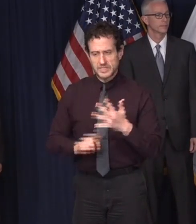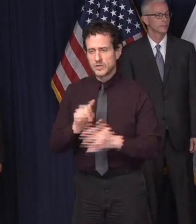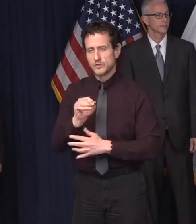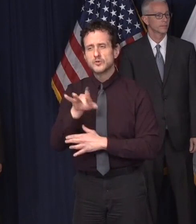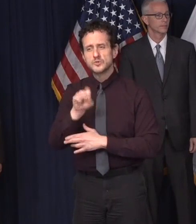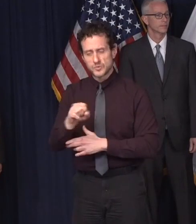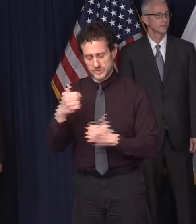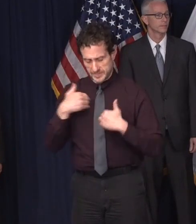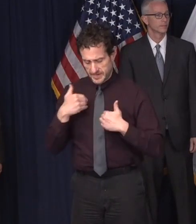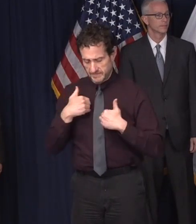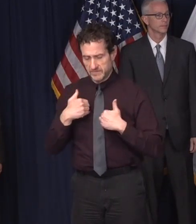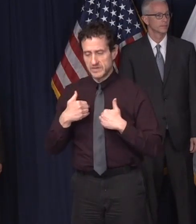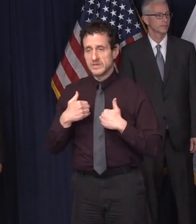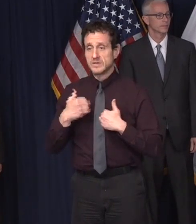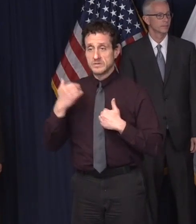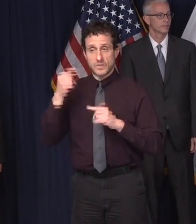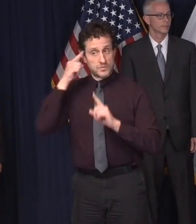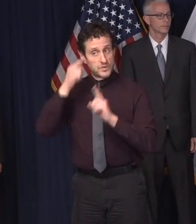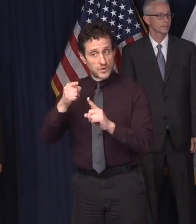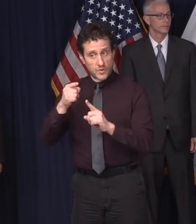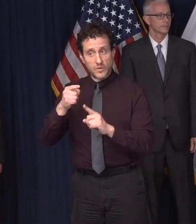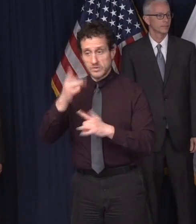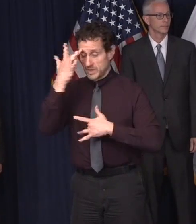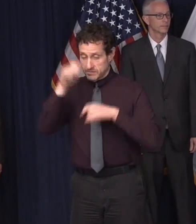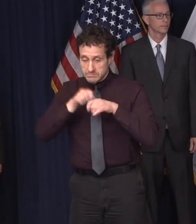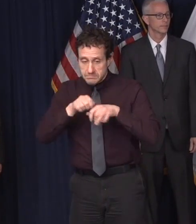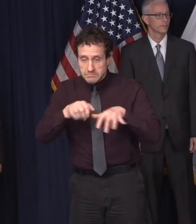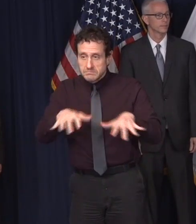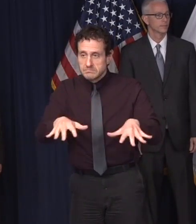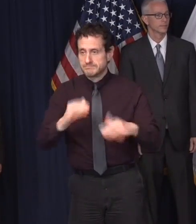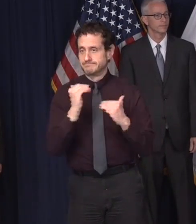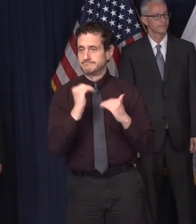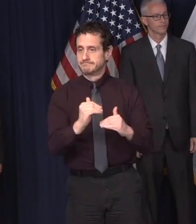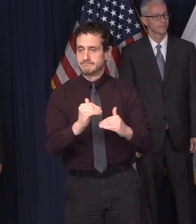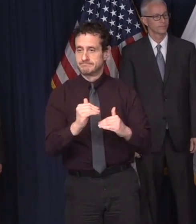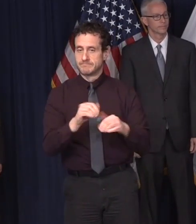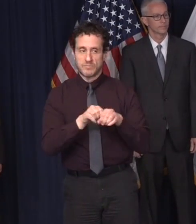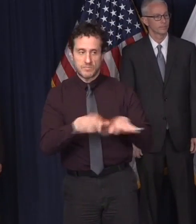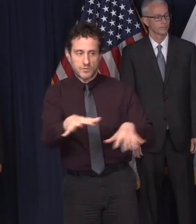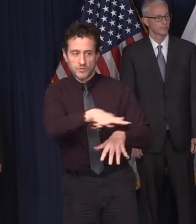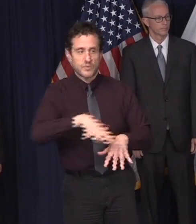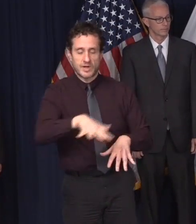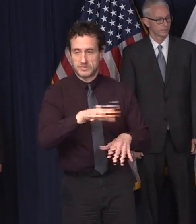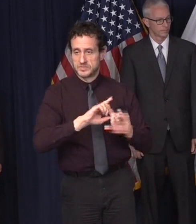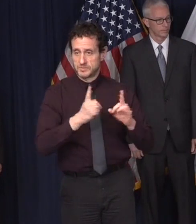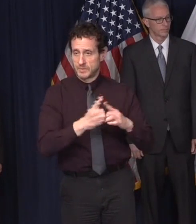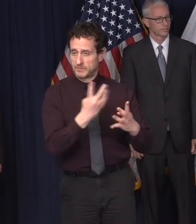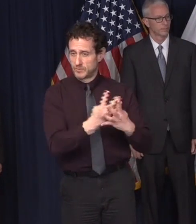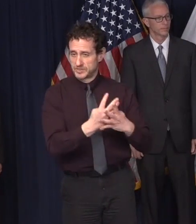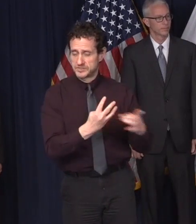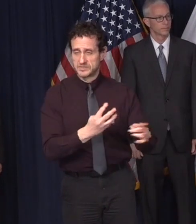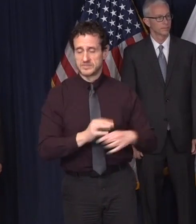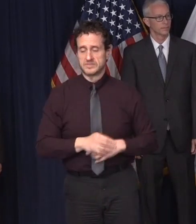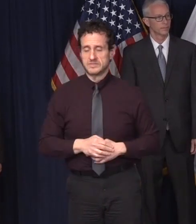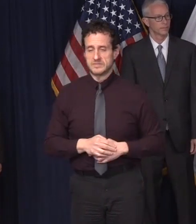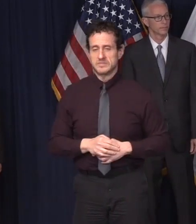SOCIAL DISTANCING. WE ARE USING EVERY MECHANISM AVAILABLE TO US TO PREVENT AND